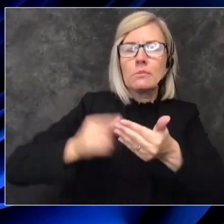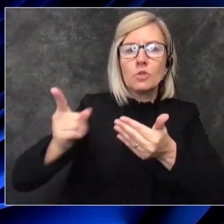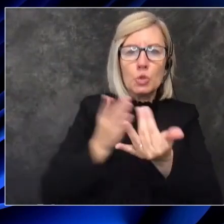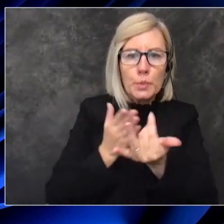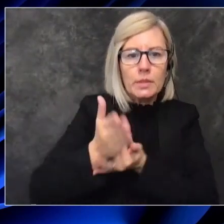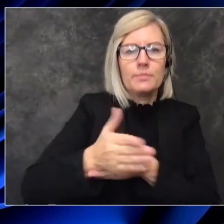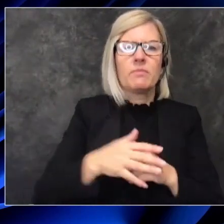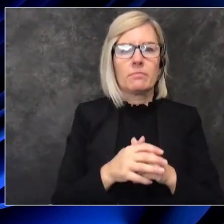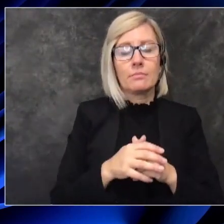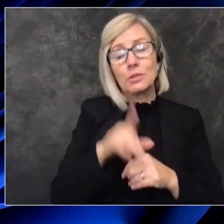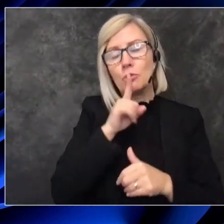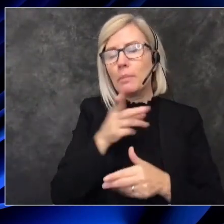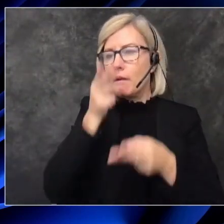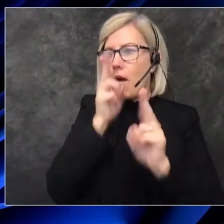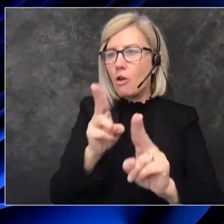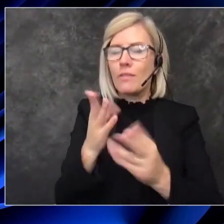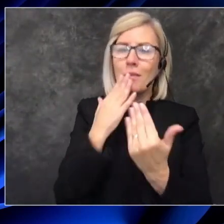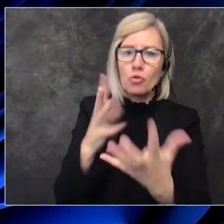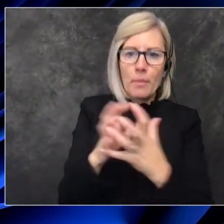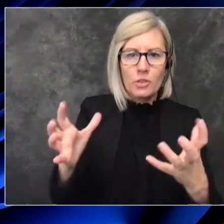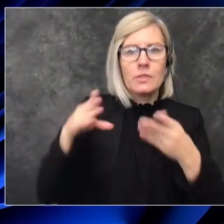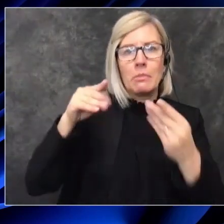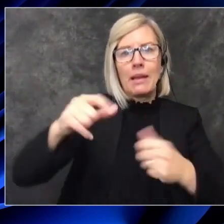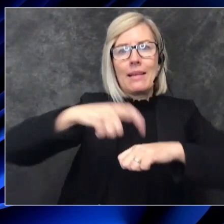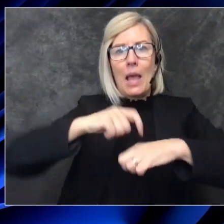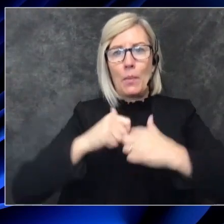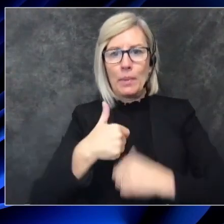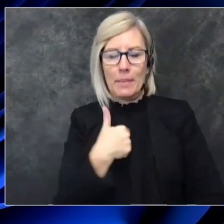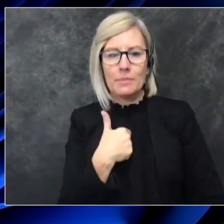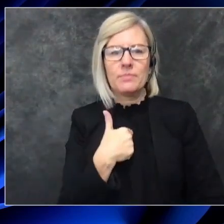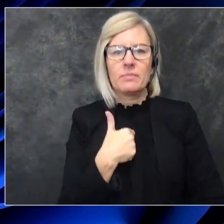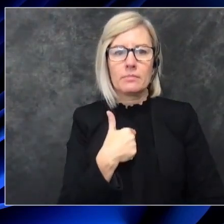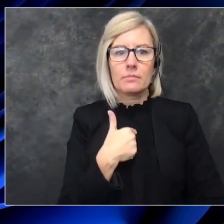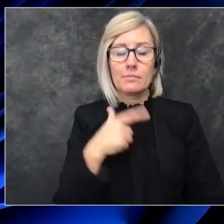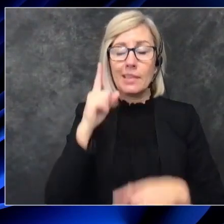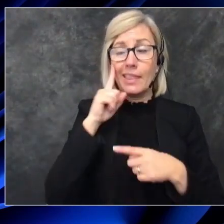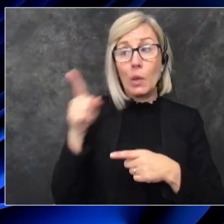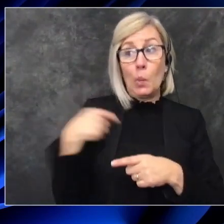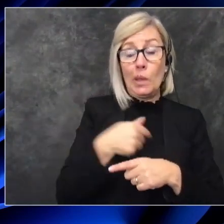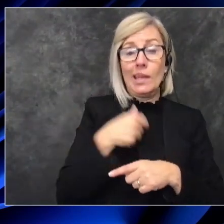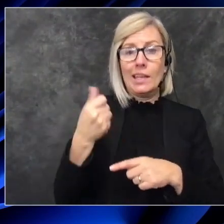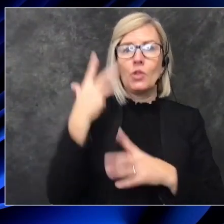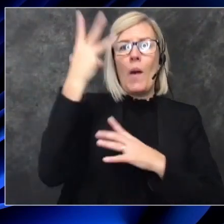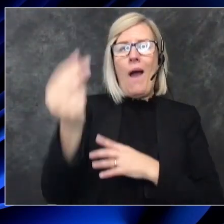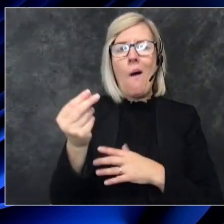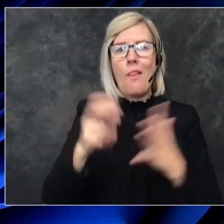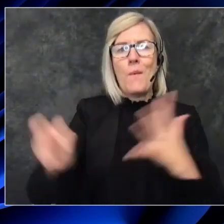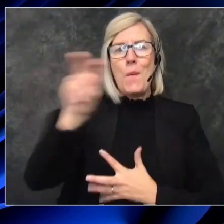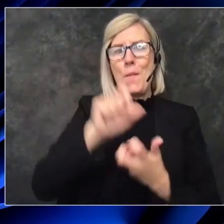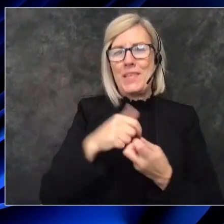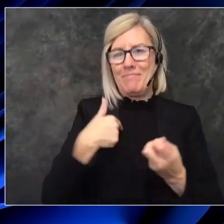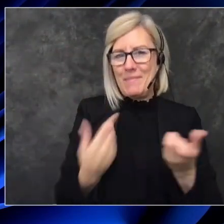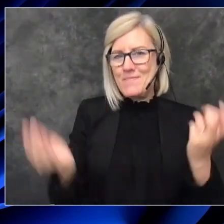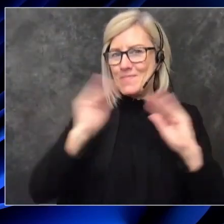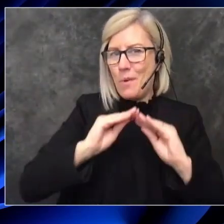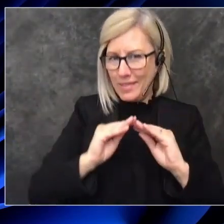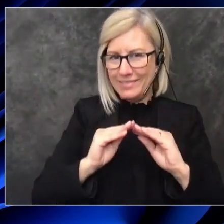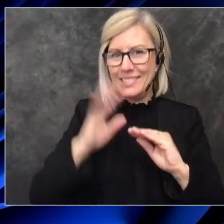Thanks so much for spending time with me. Uh, I think we need to get you out on the road more with me in the future.